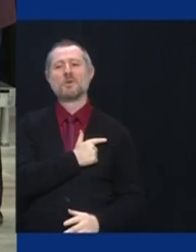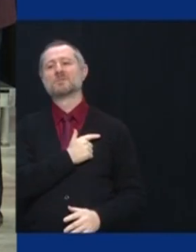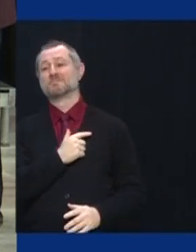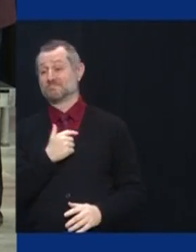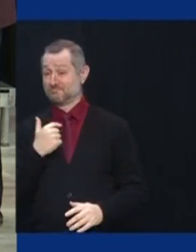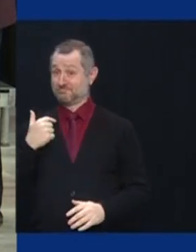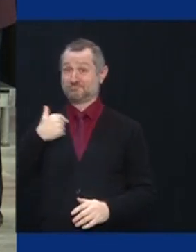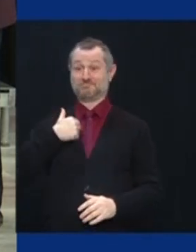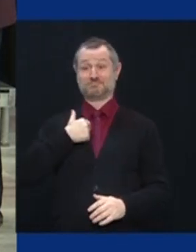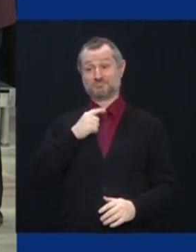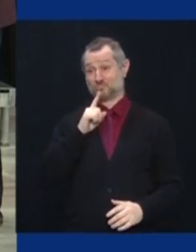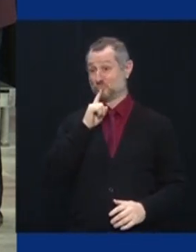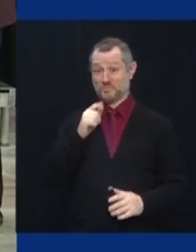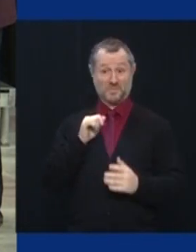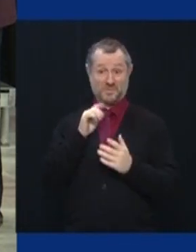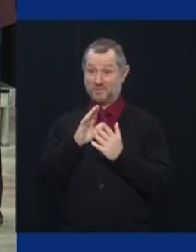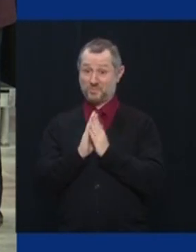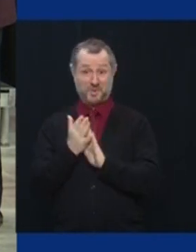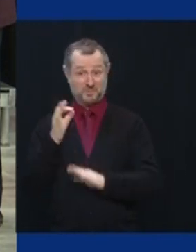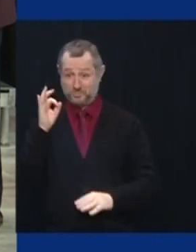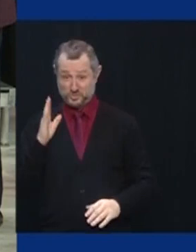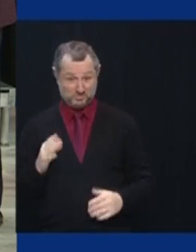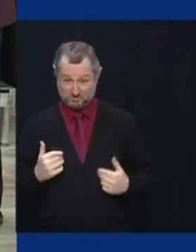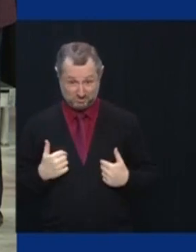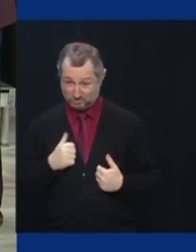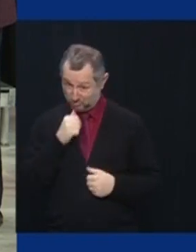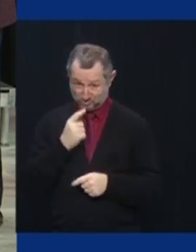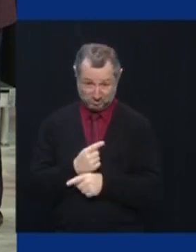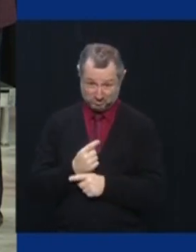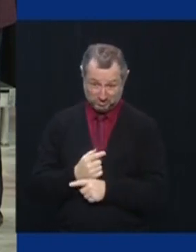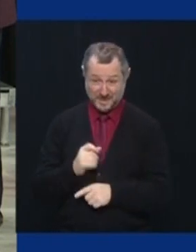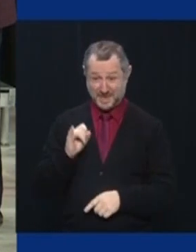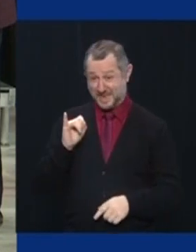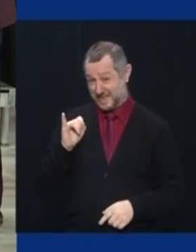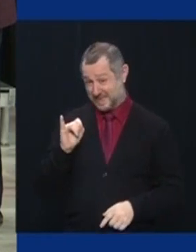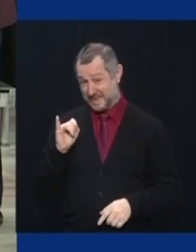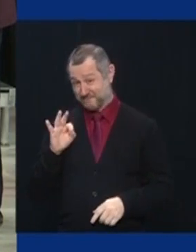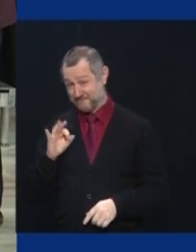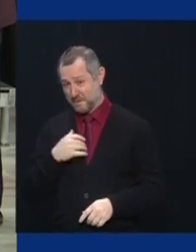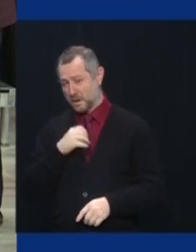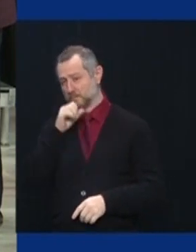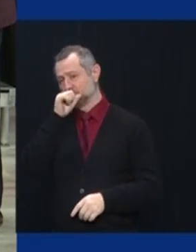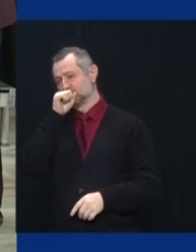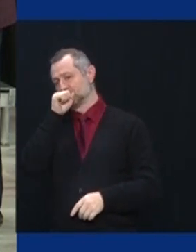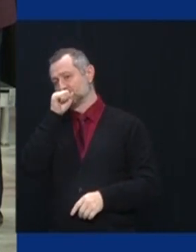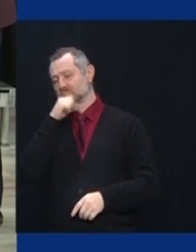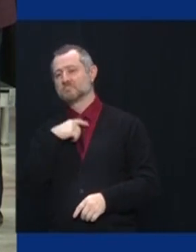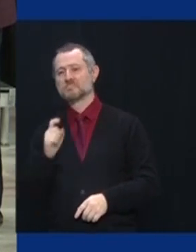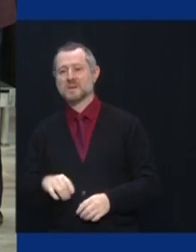WANT YOU TO KNOW THAT WE APPRECIATE YOUR LEADERSHIP AND LOYALTY TO THE STATED OF NEW YORK.